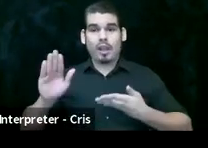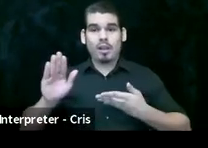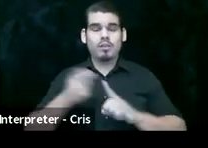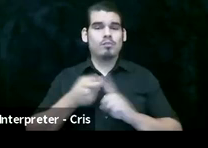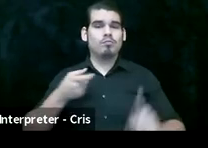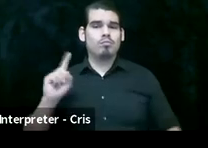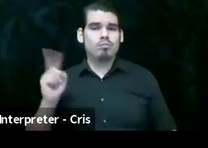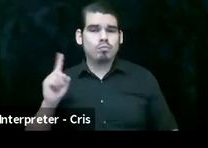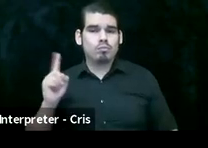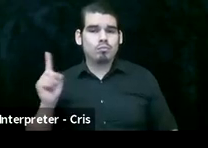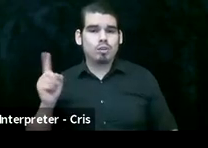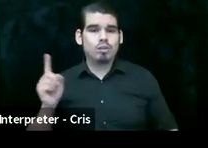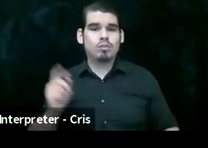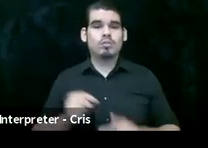Katherine Squire: or, conversely, if you were a con con.